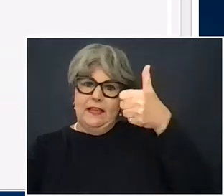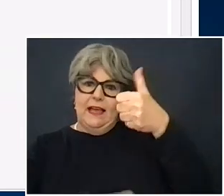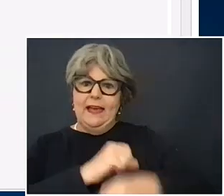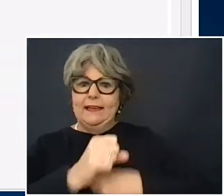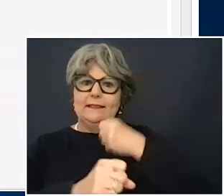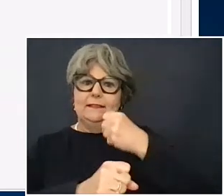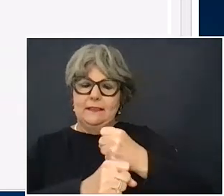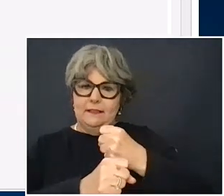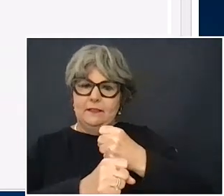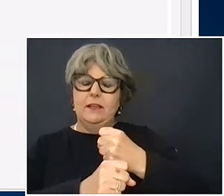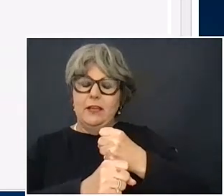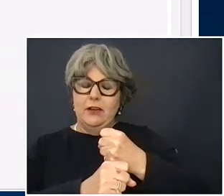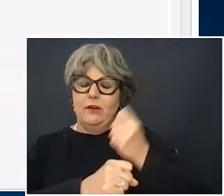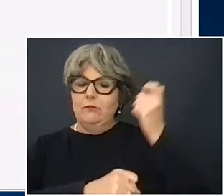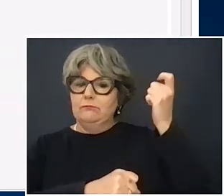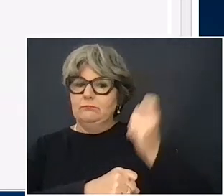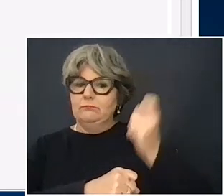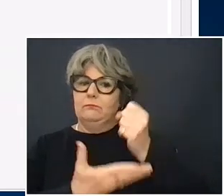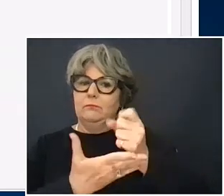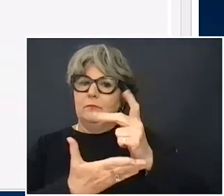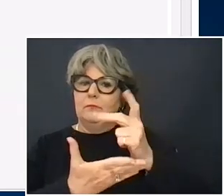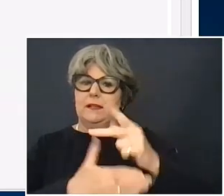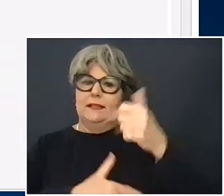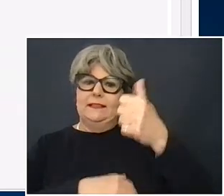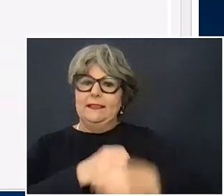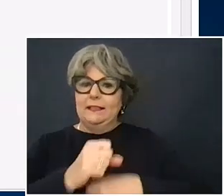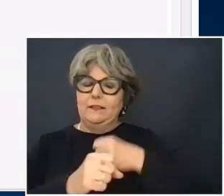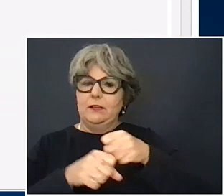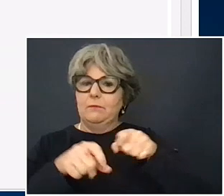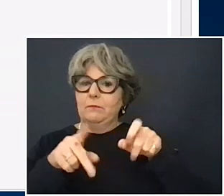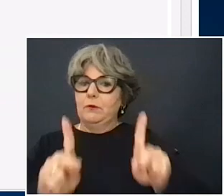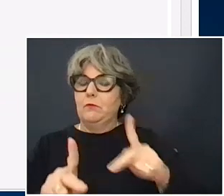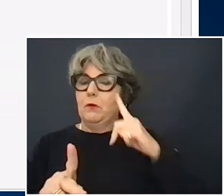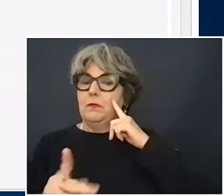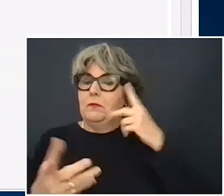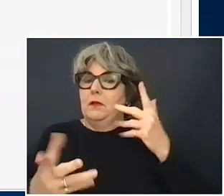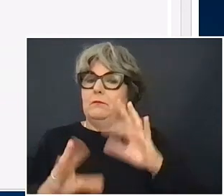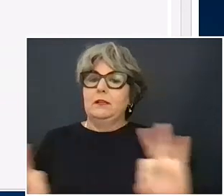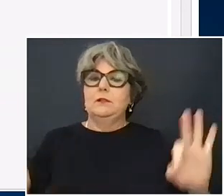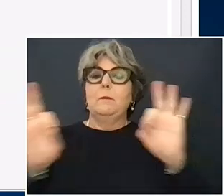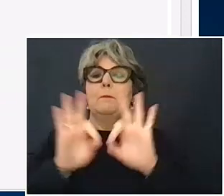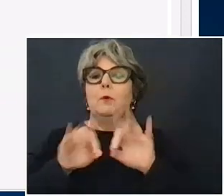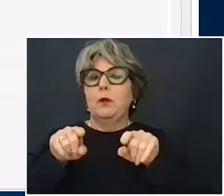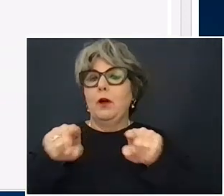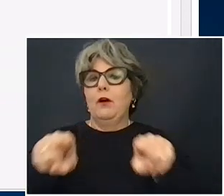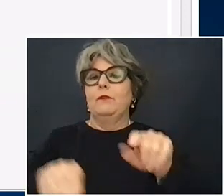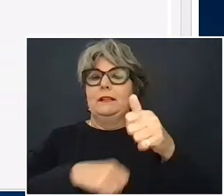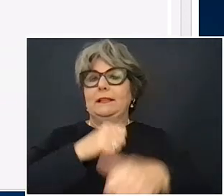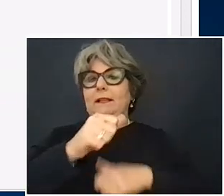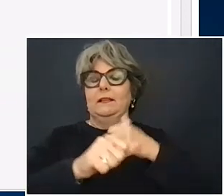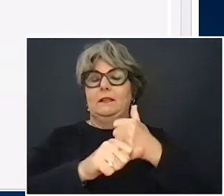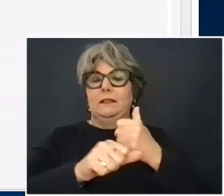point within that ten-year grant, we would just think it would be important for that agency to review all those additional